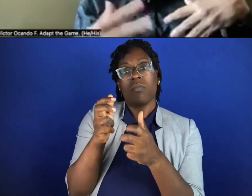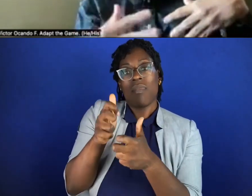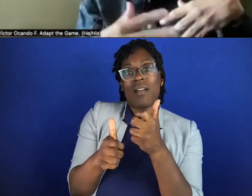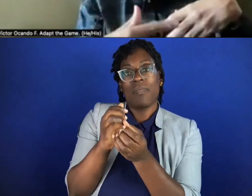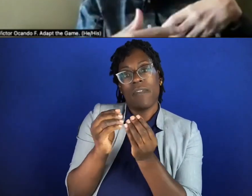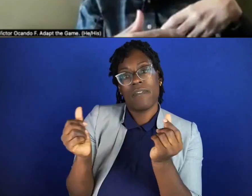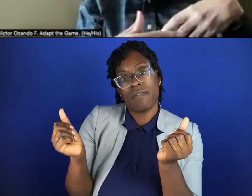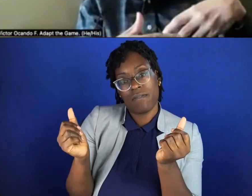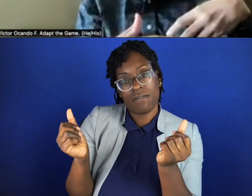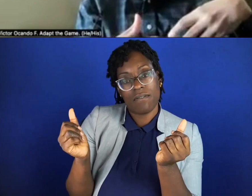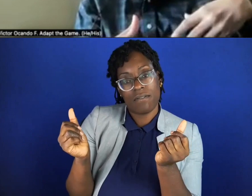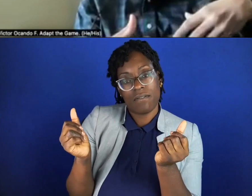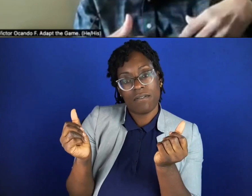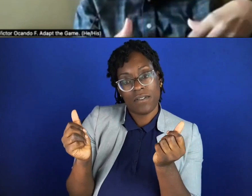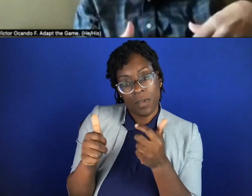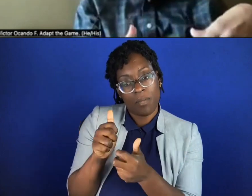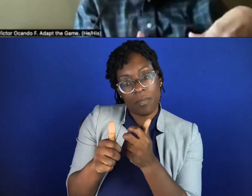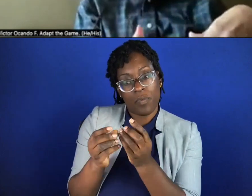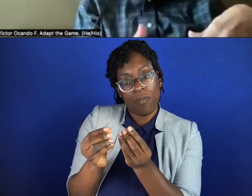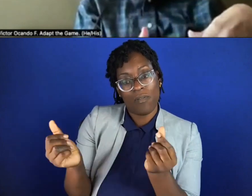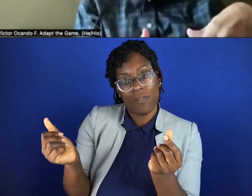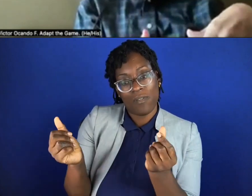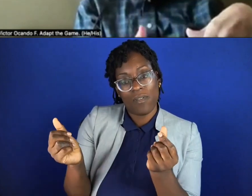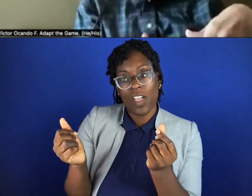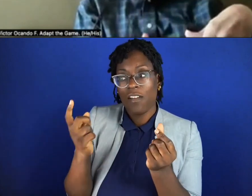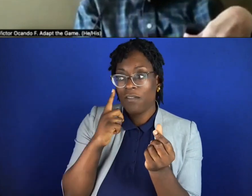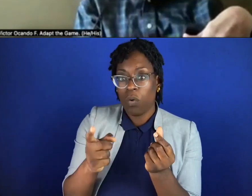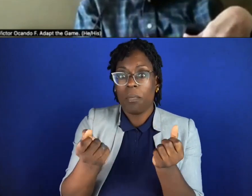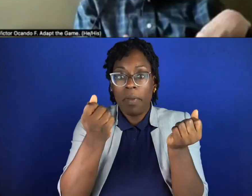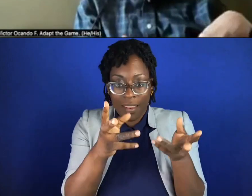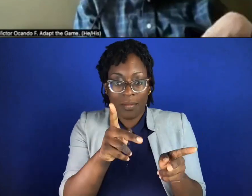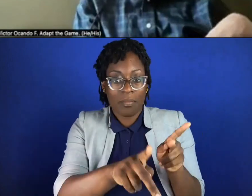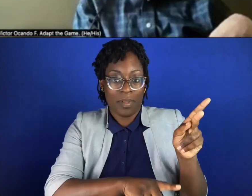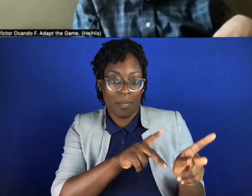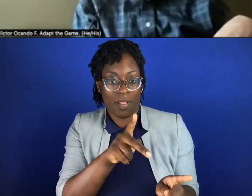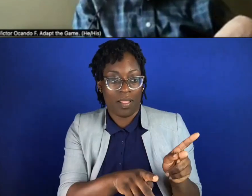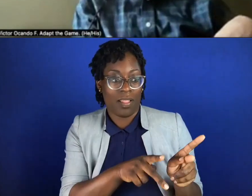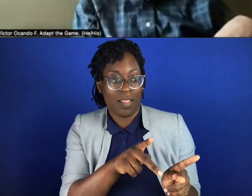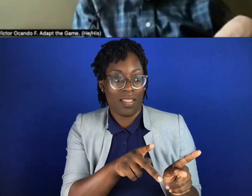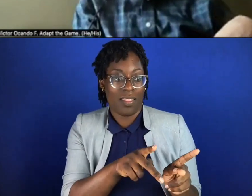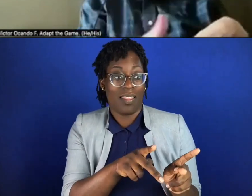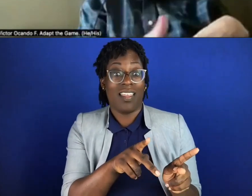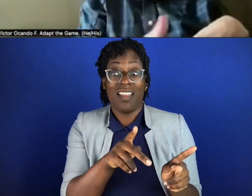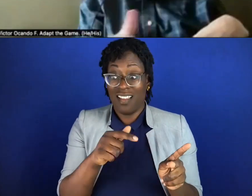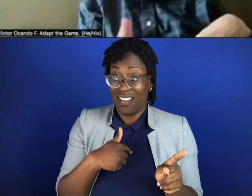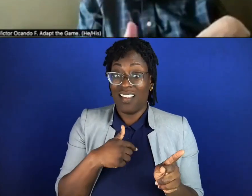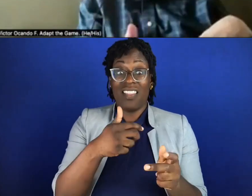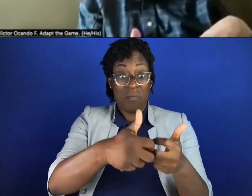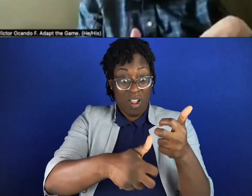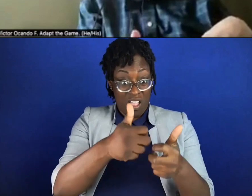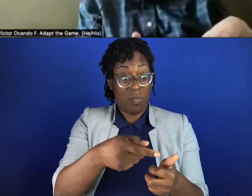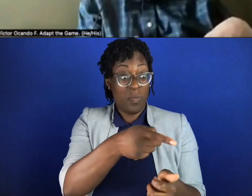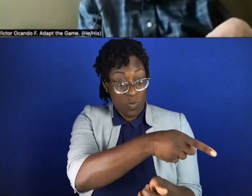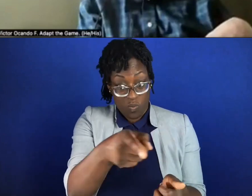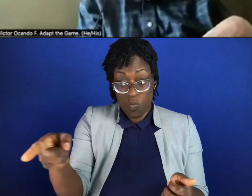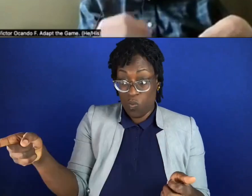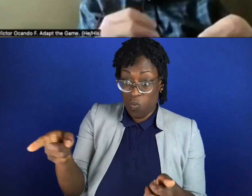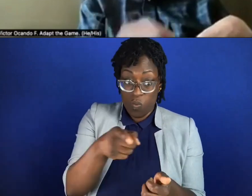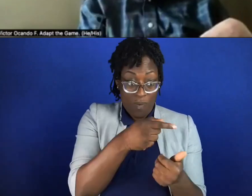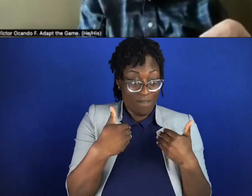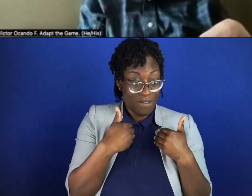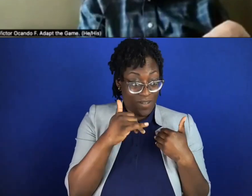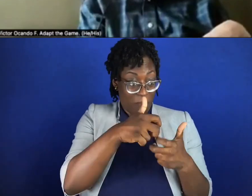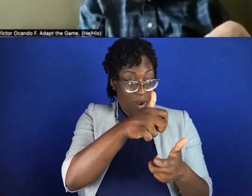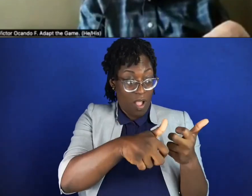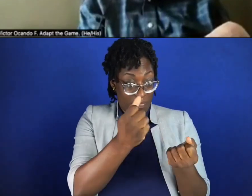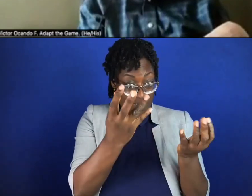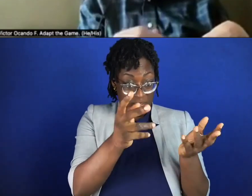a problem for a large group of people and to get paid for that because that's important